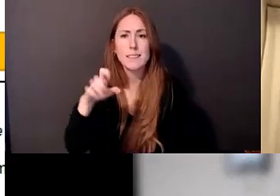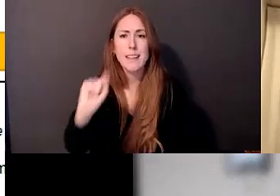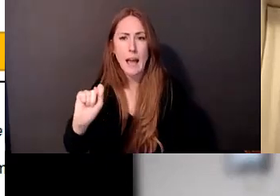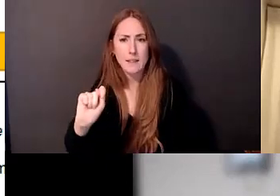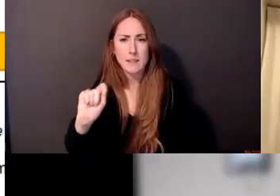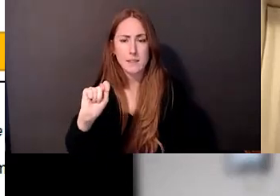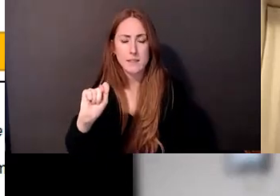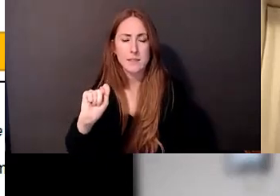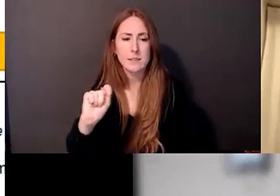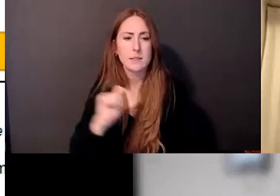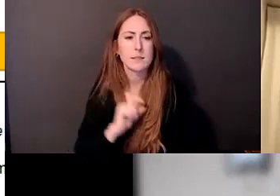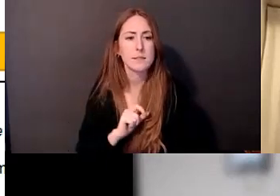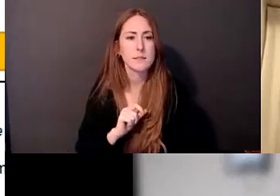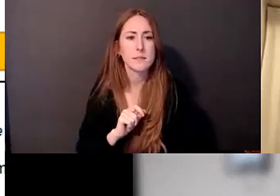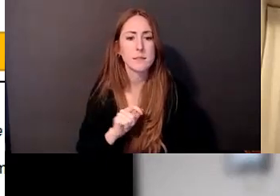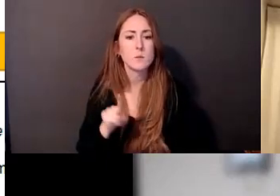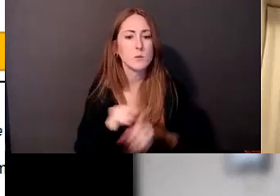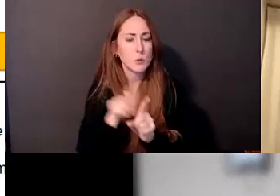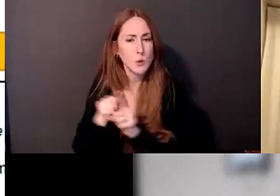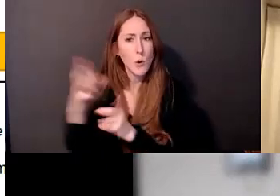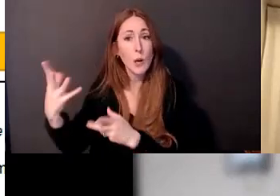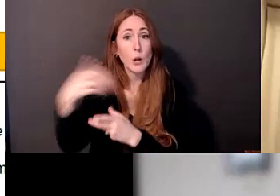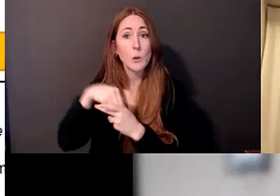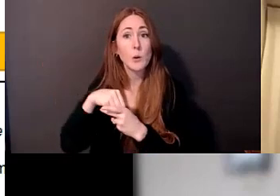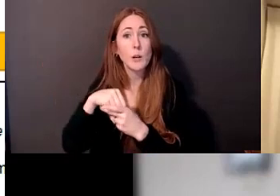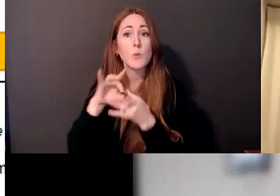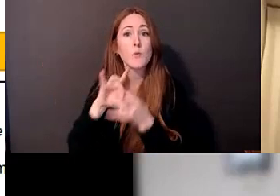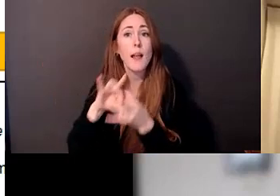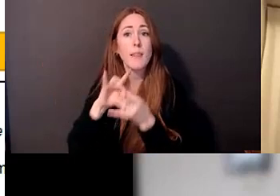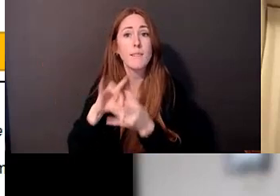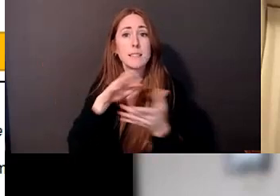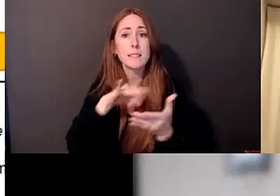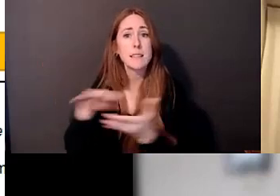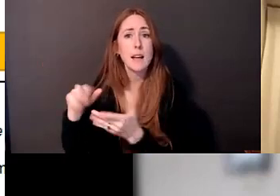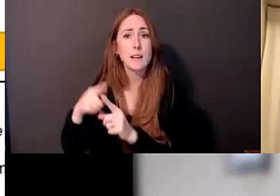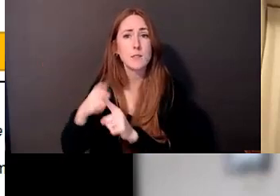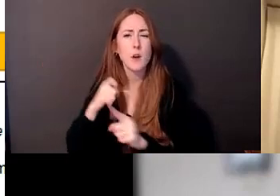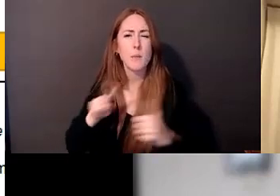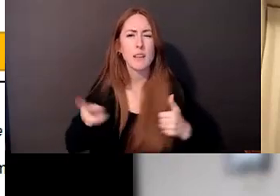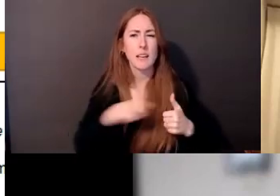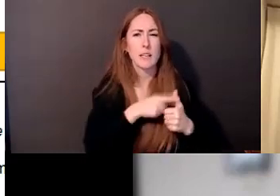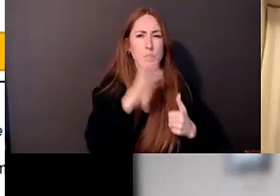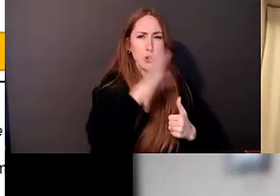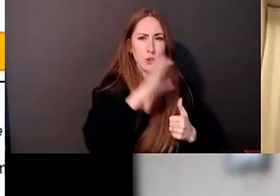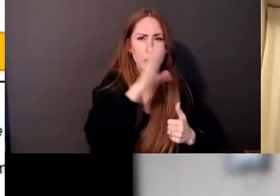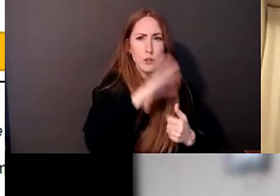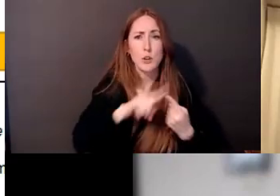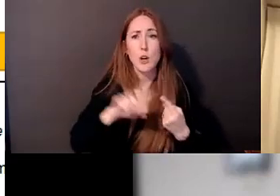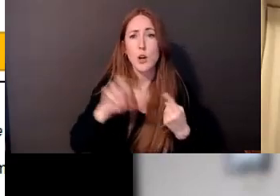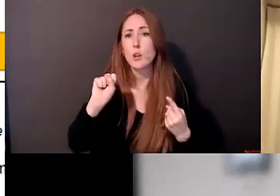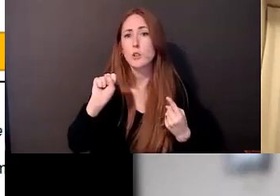We also included relevant studies from the initial search, from snowball searches, and from journal alerts.